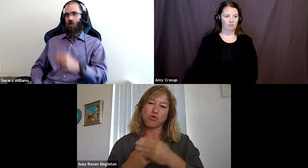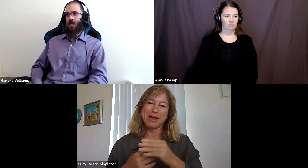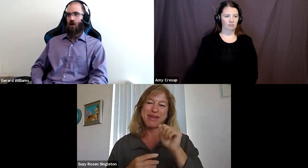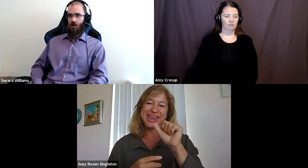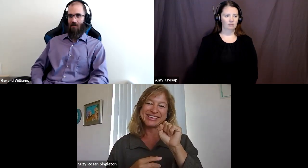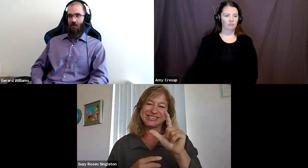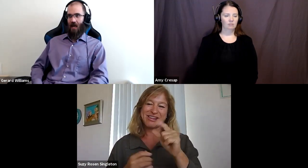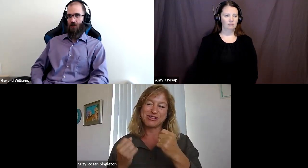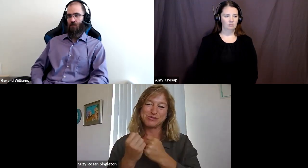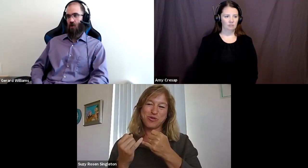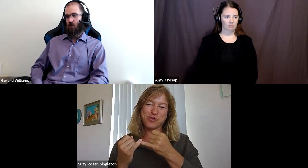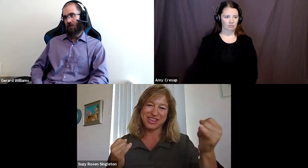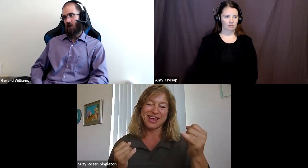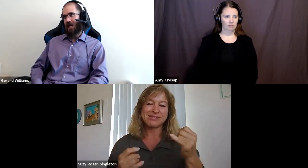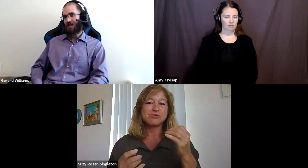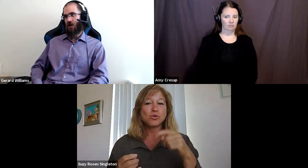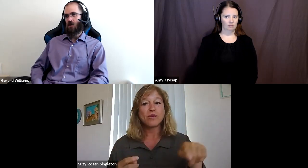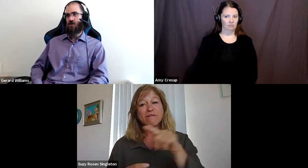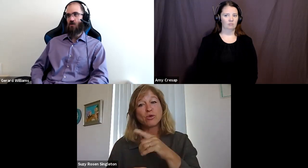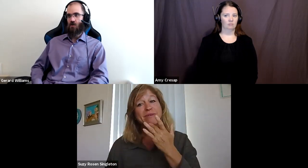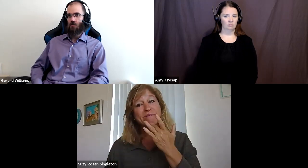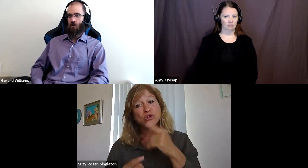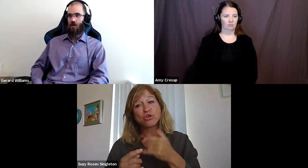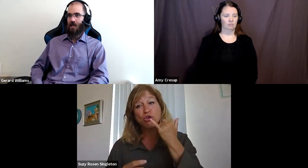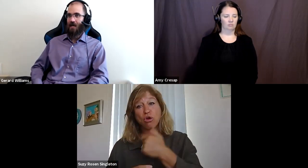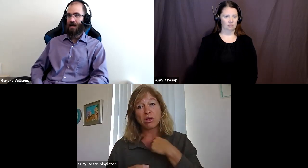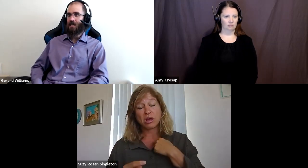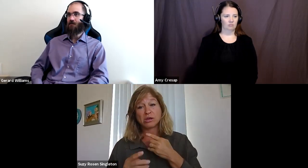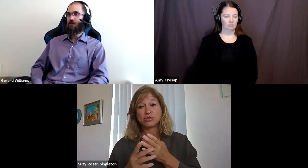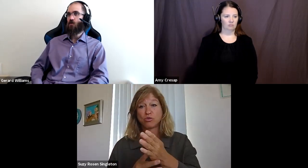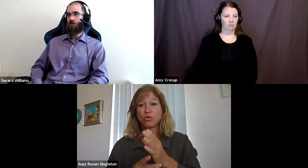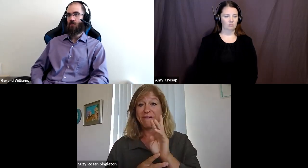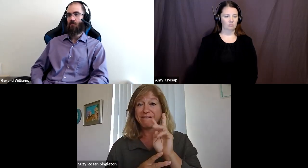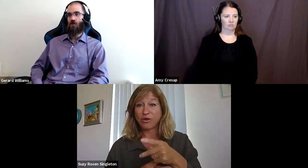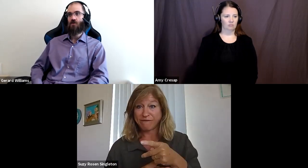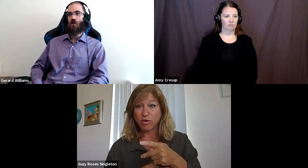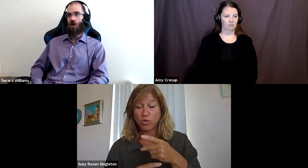We also have a flagship program our ASL consumer support line, if you would prefer to call